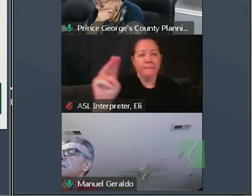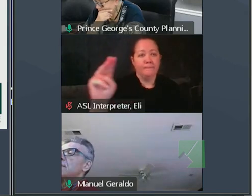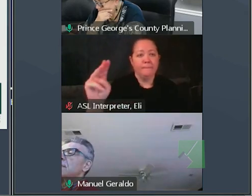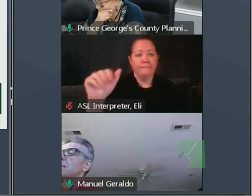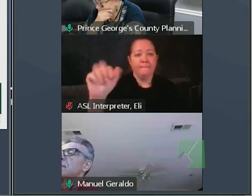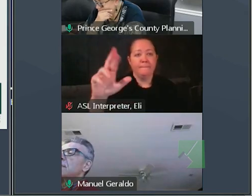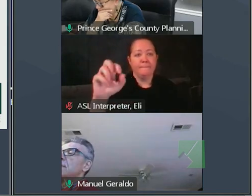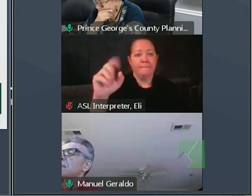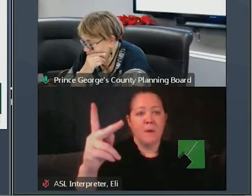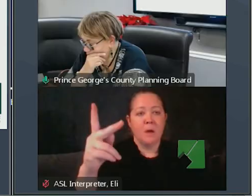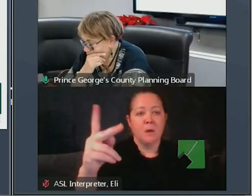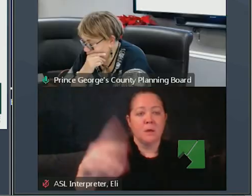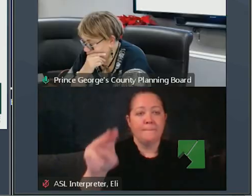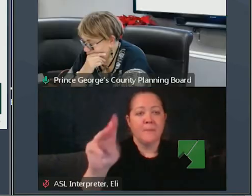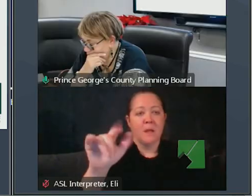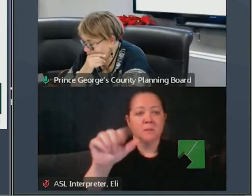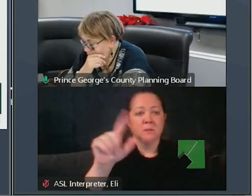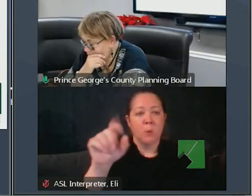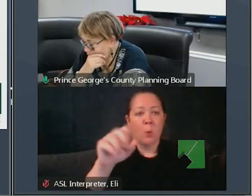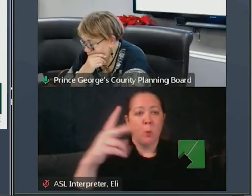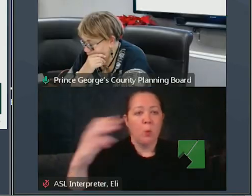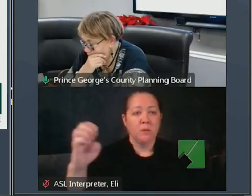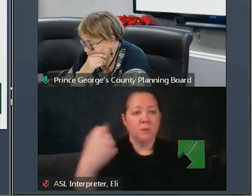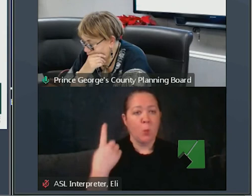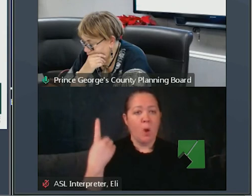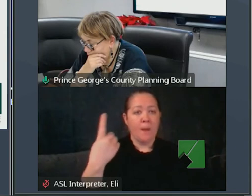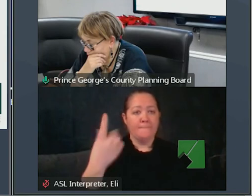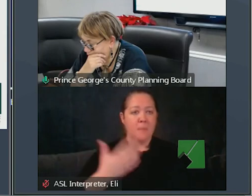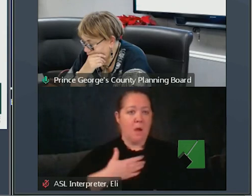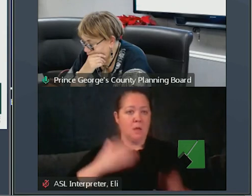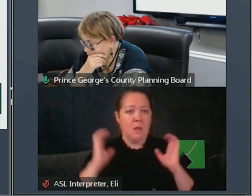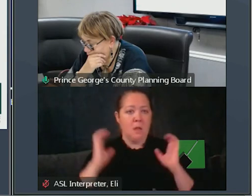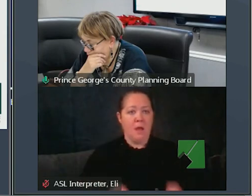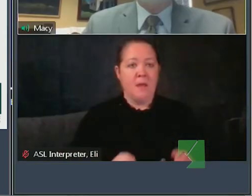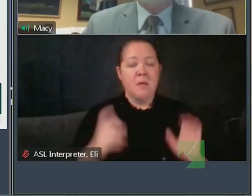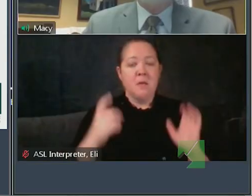but he's been an instrumental in sort of shepherding the community to this hearing.